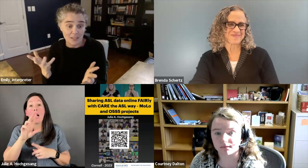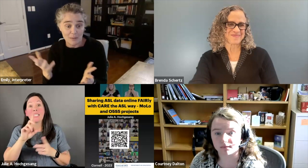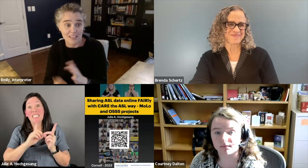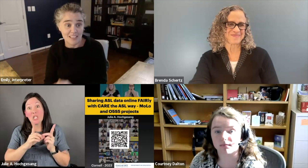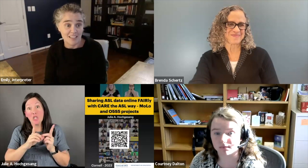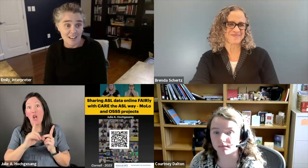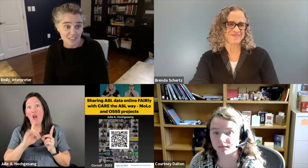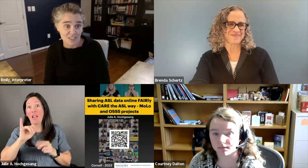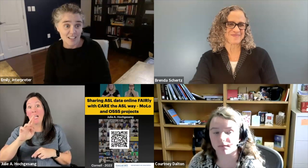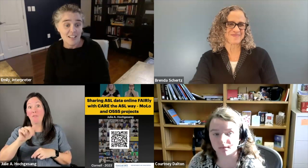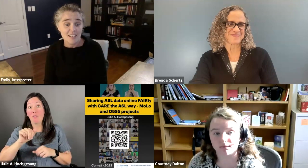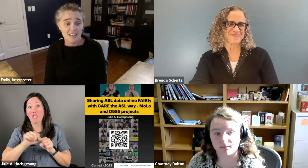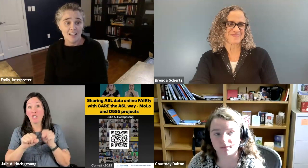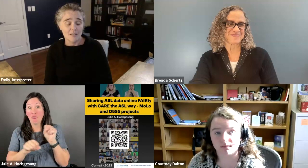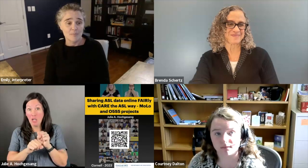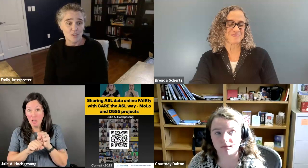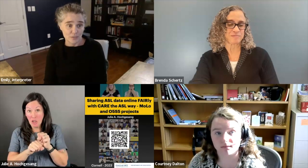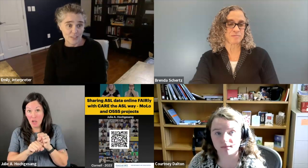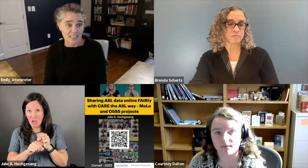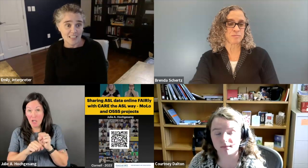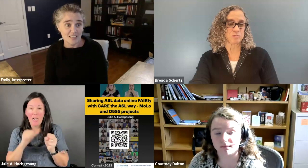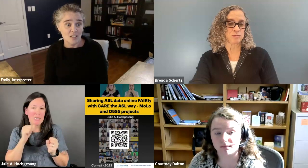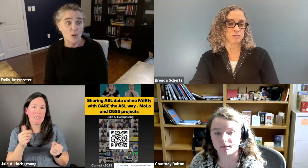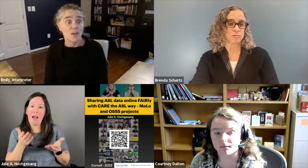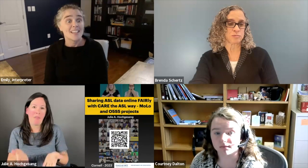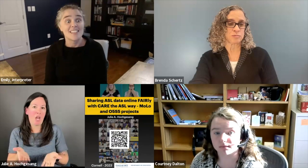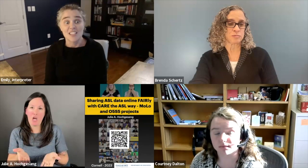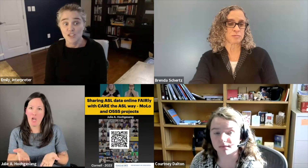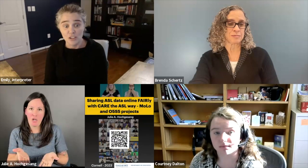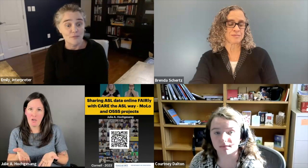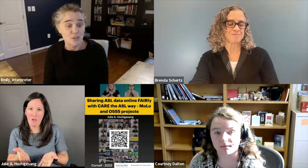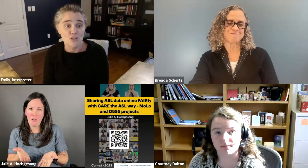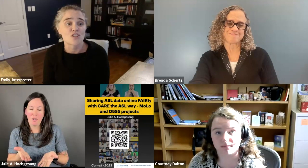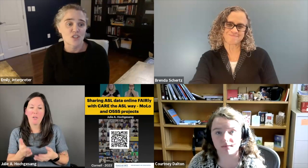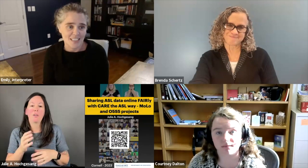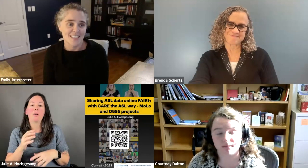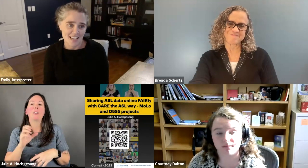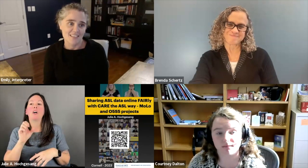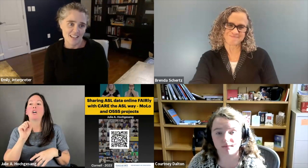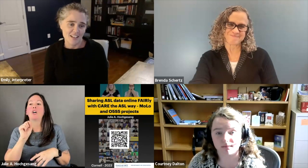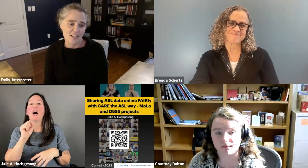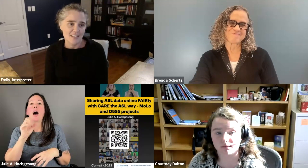about the technology services so the digital infrastructure is not there I